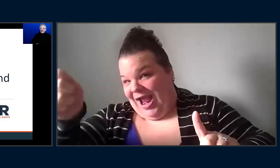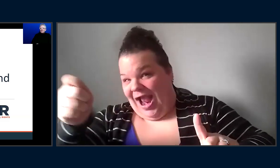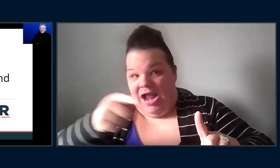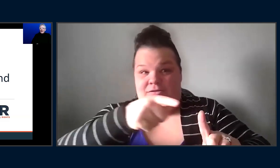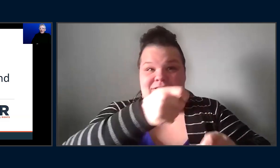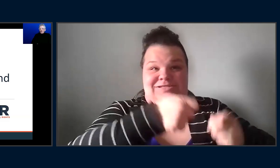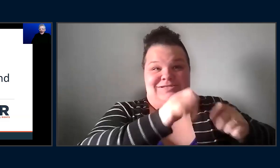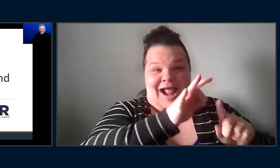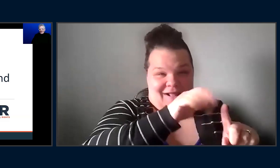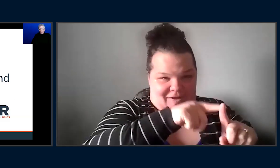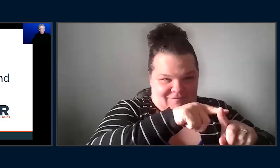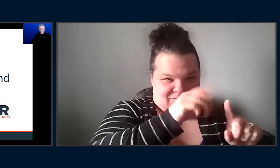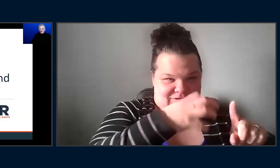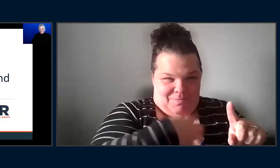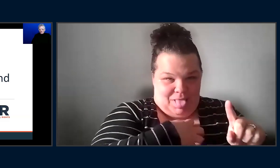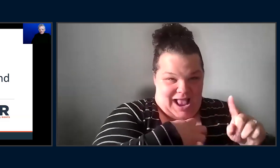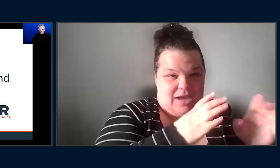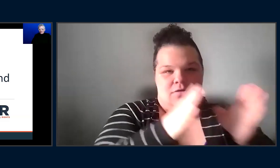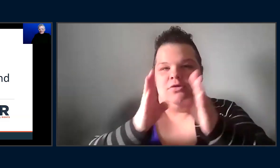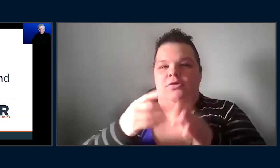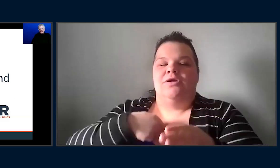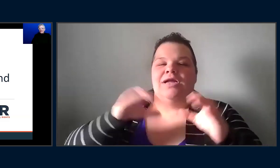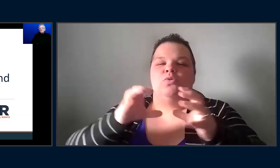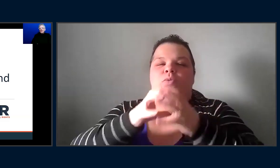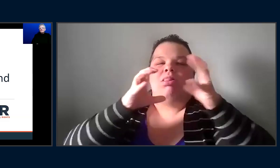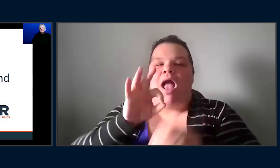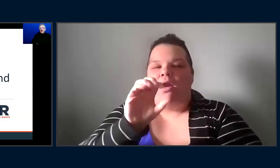that process. So the other hat that I wear,